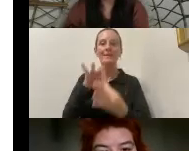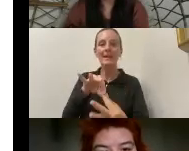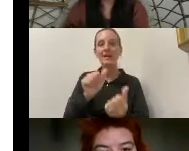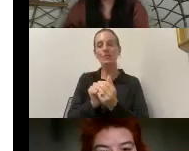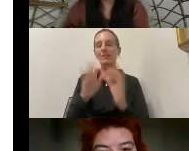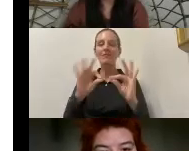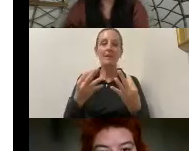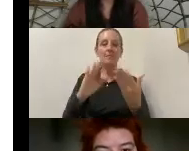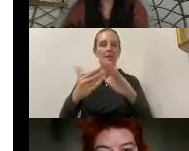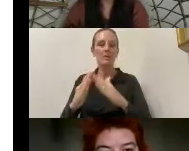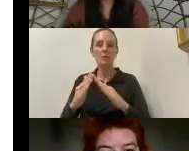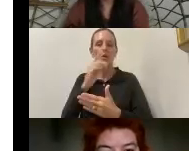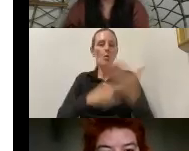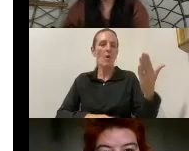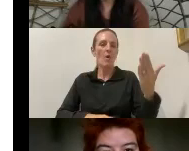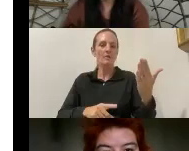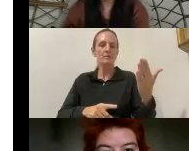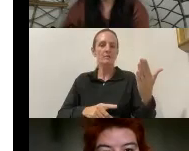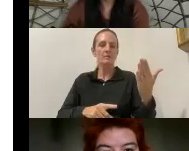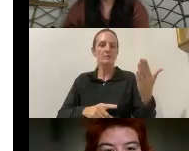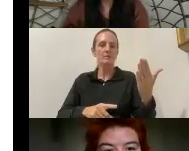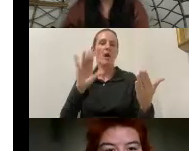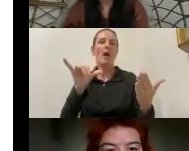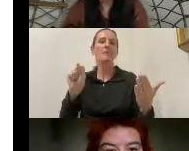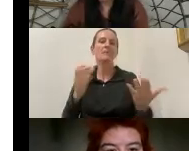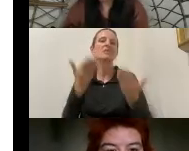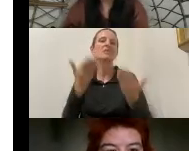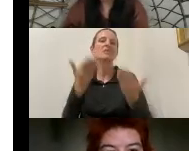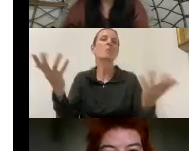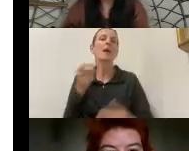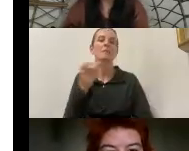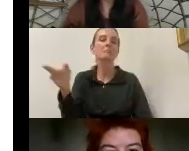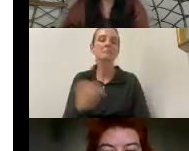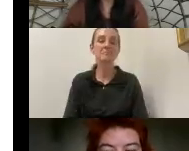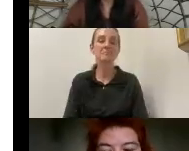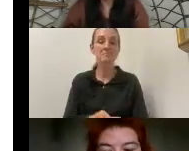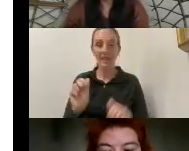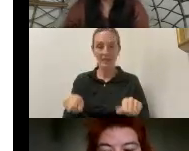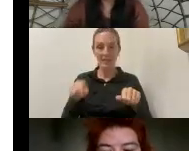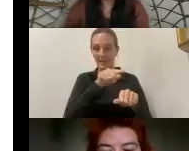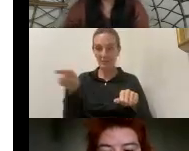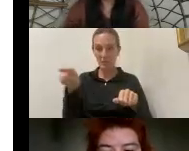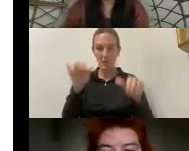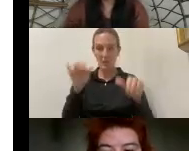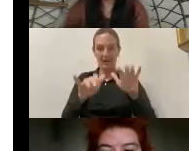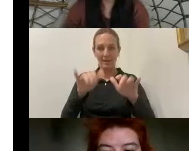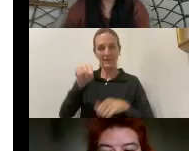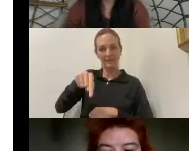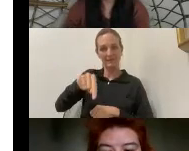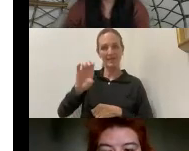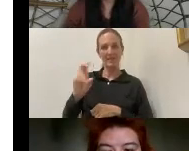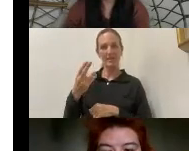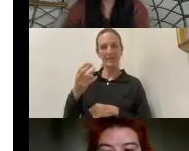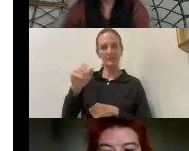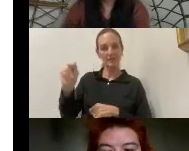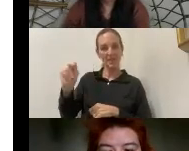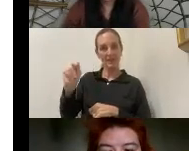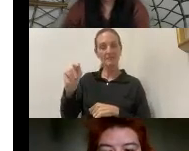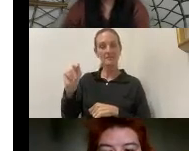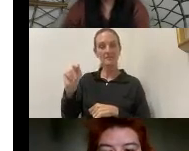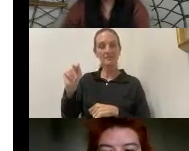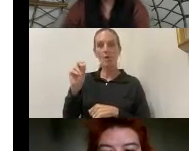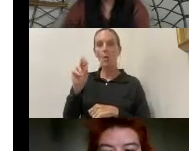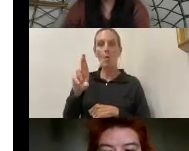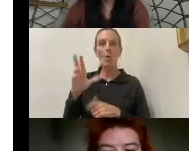I'll just leave a moment of silence if anyone wants to hop in the chat, or even pop your